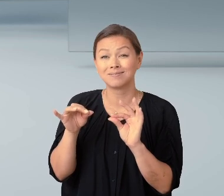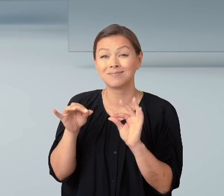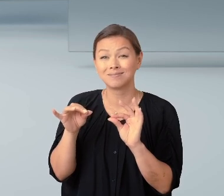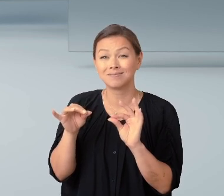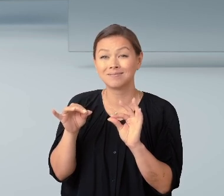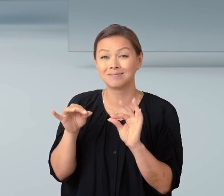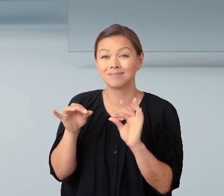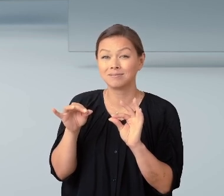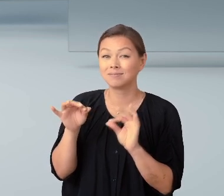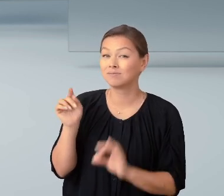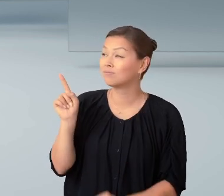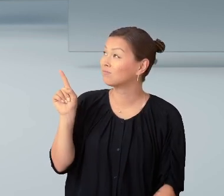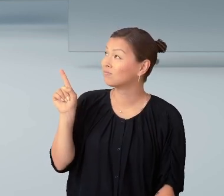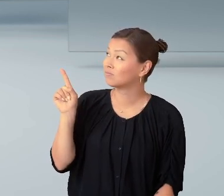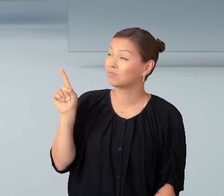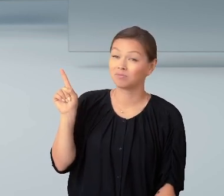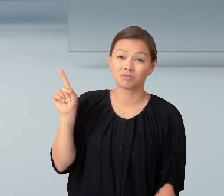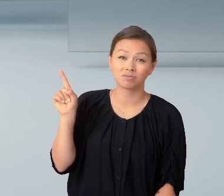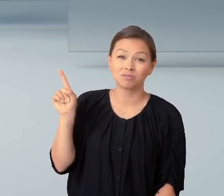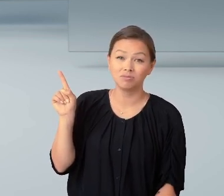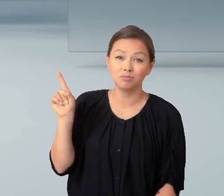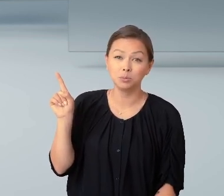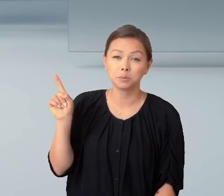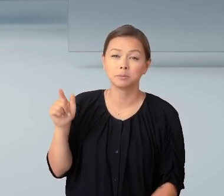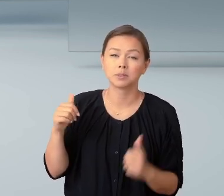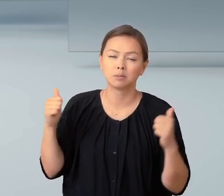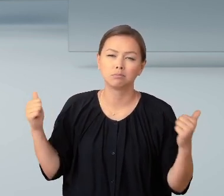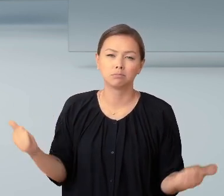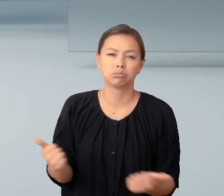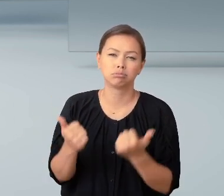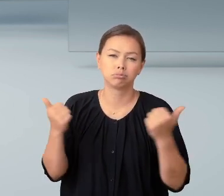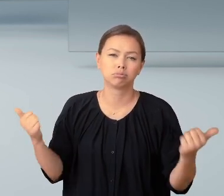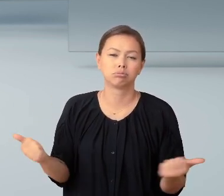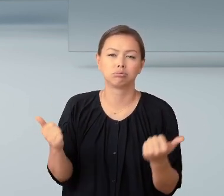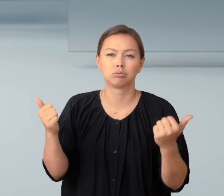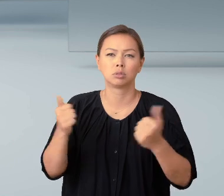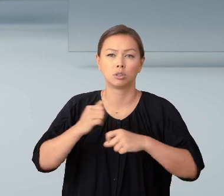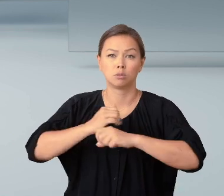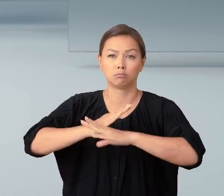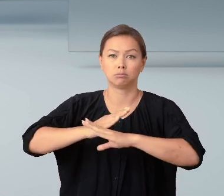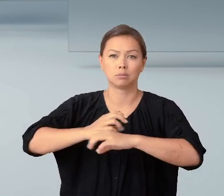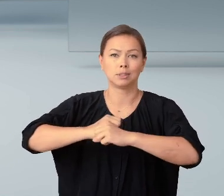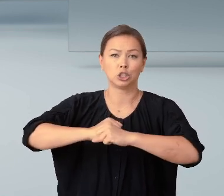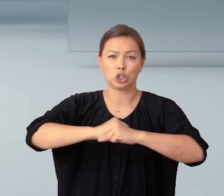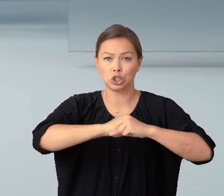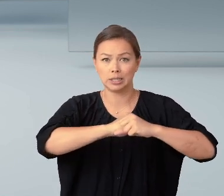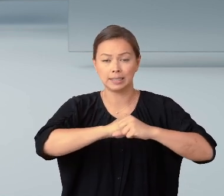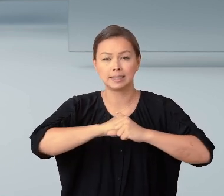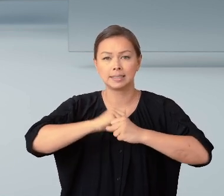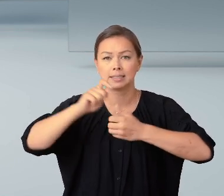And as Tracey had mentioned before, that deep security, compliance, and grounding doing that checking